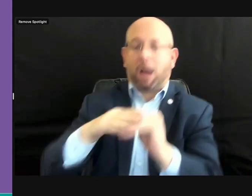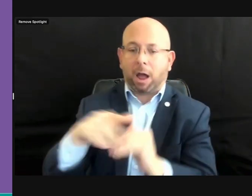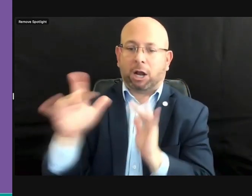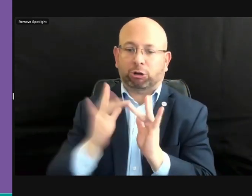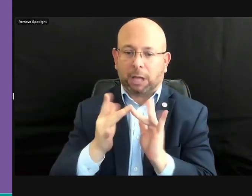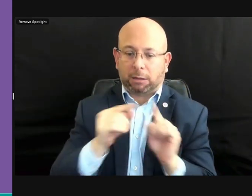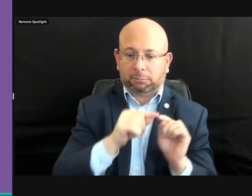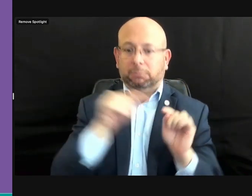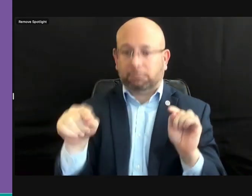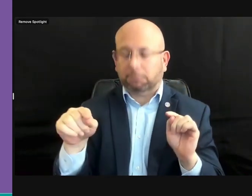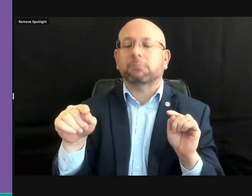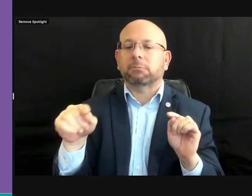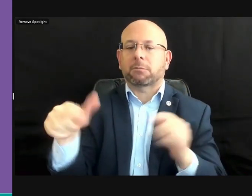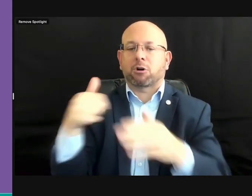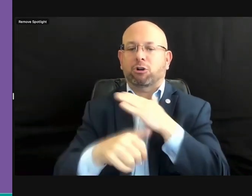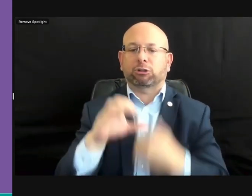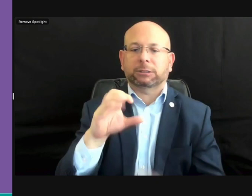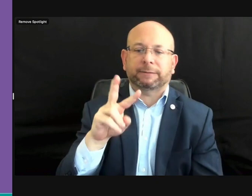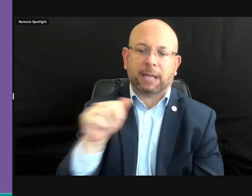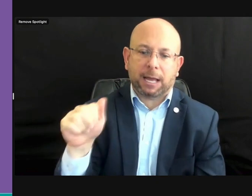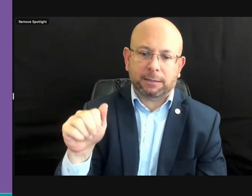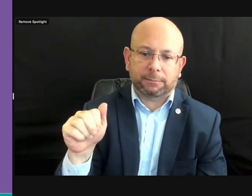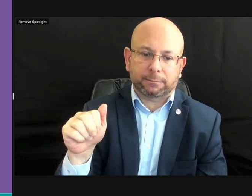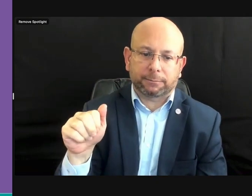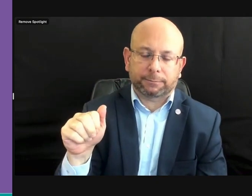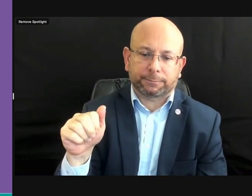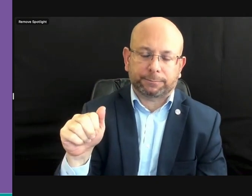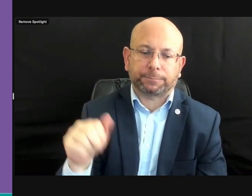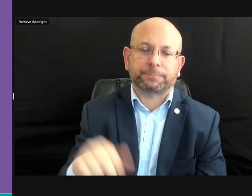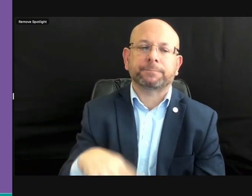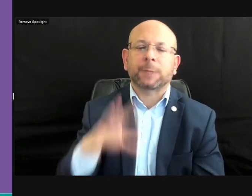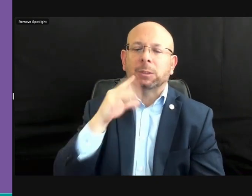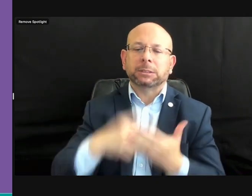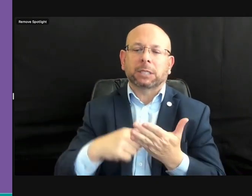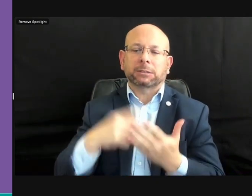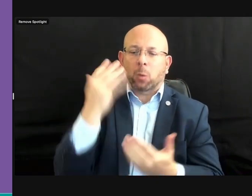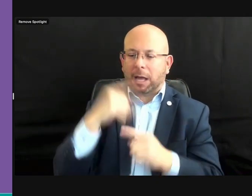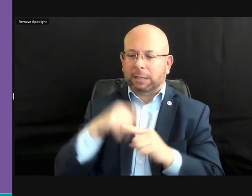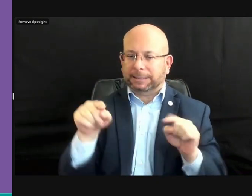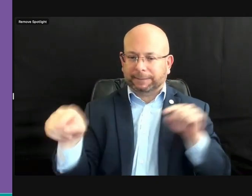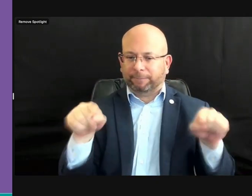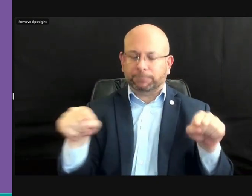streamed on the internet. These are now covered by the CVAA. We will cover the difference between both.